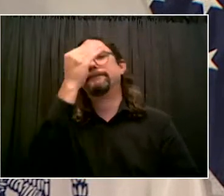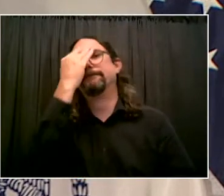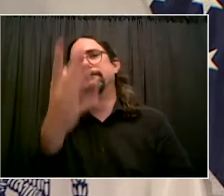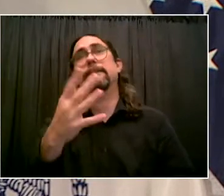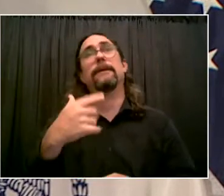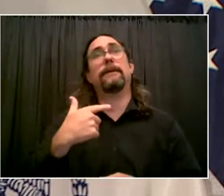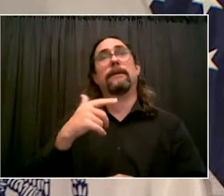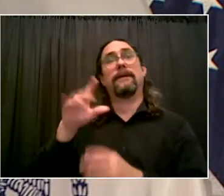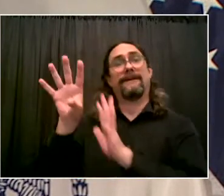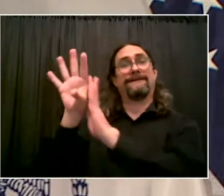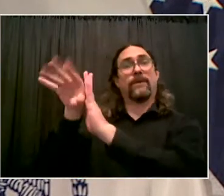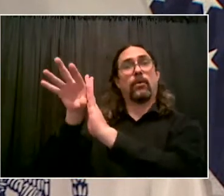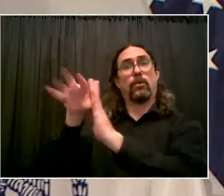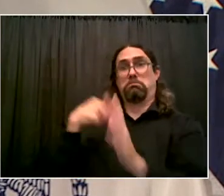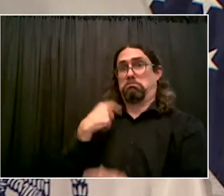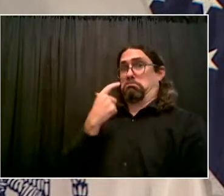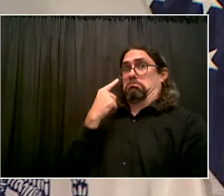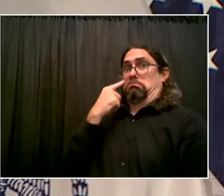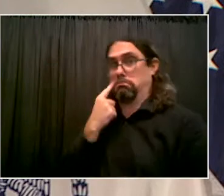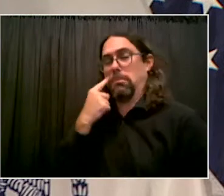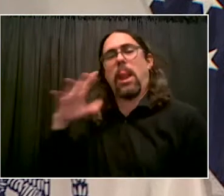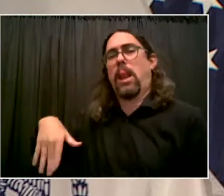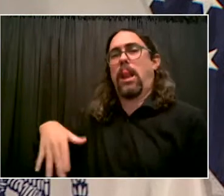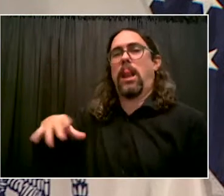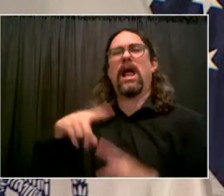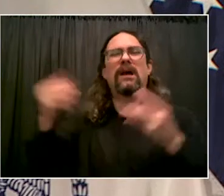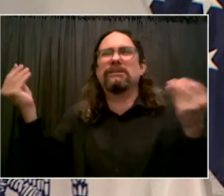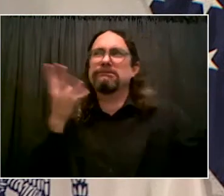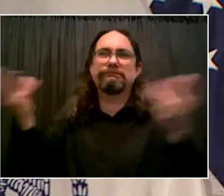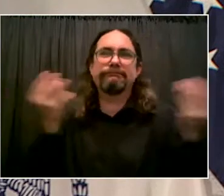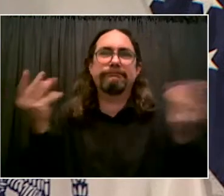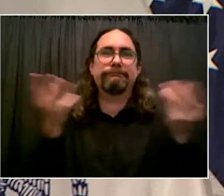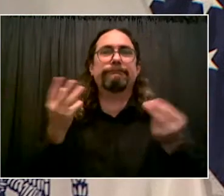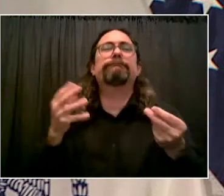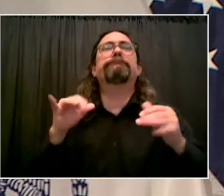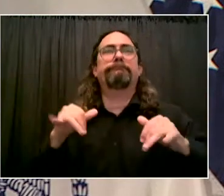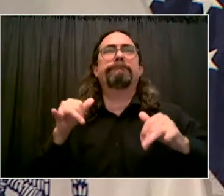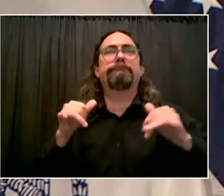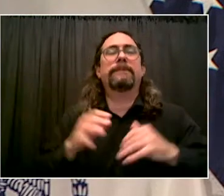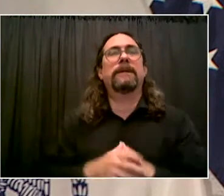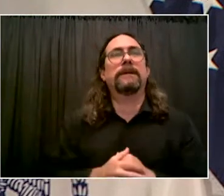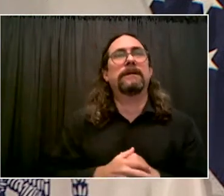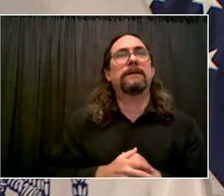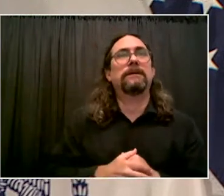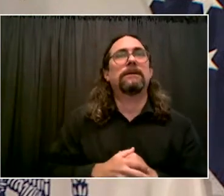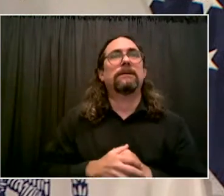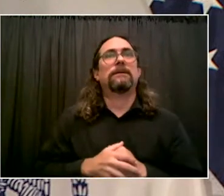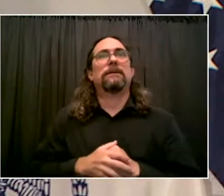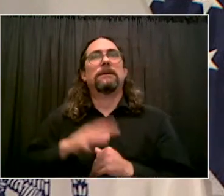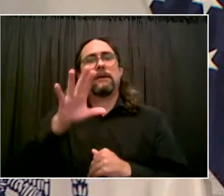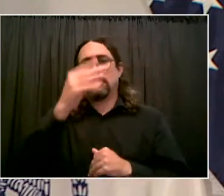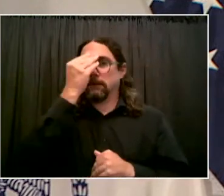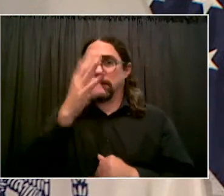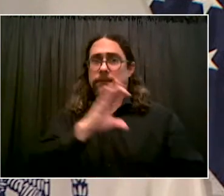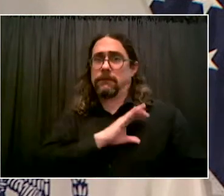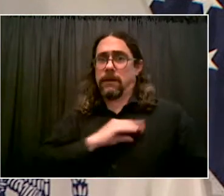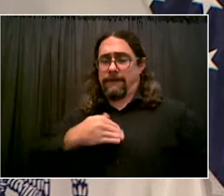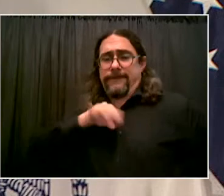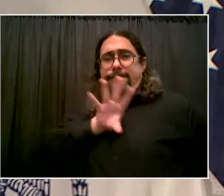IT YORSUELF OR SOMEONE ELSE.